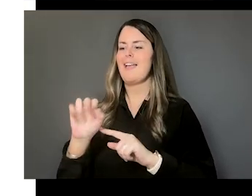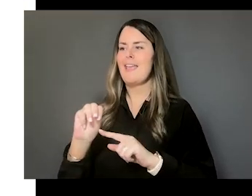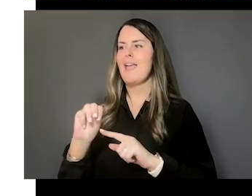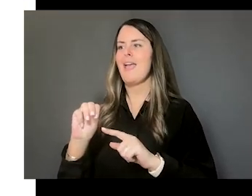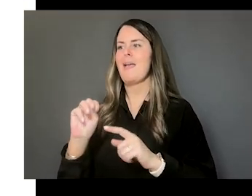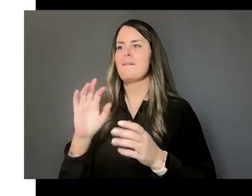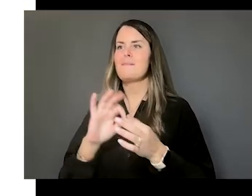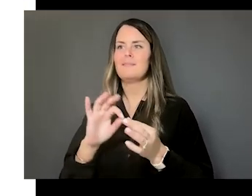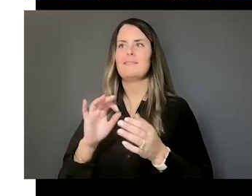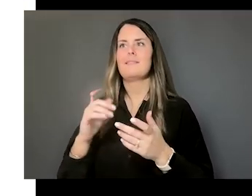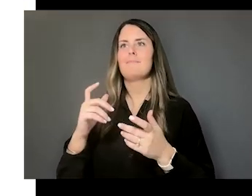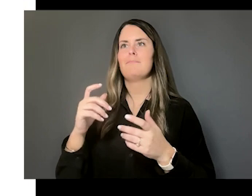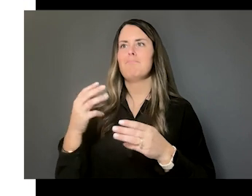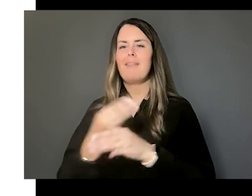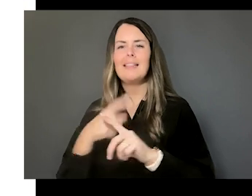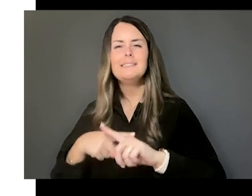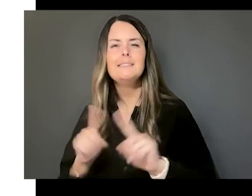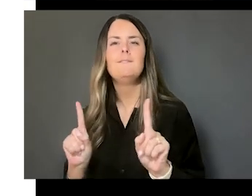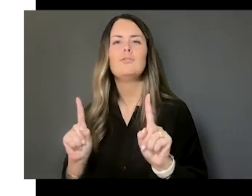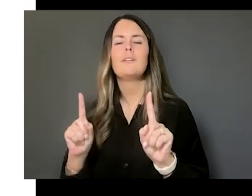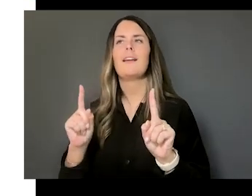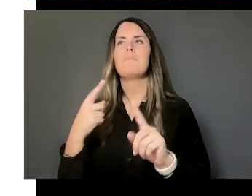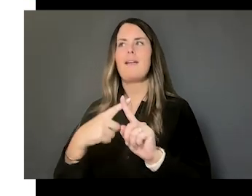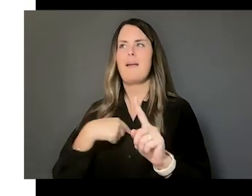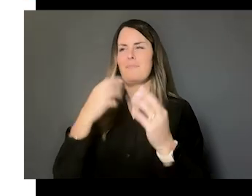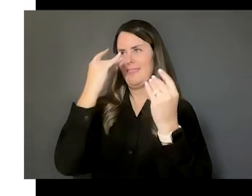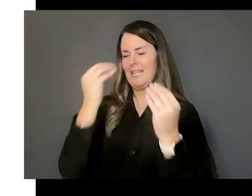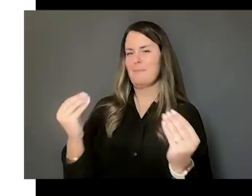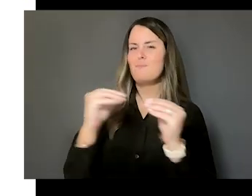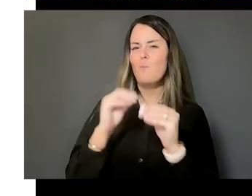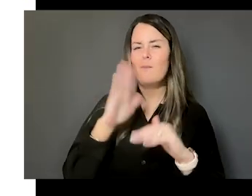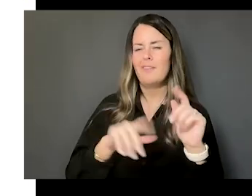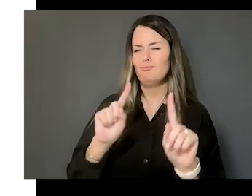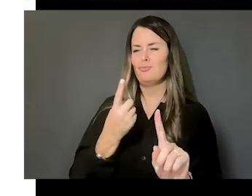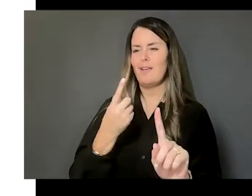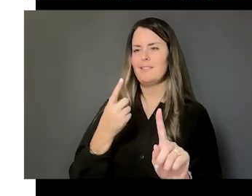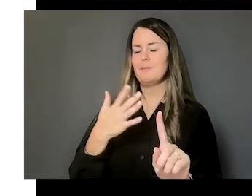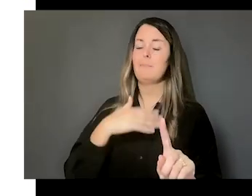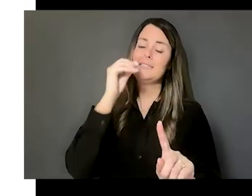and I'm thinking about it more than just this is what my teacher told me. So this is what I'm going to give you.